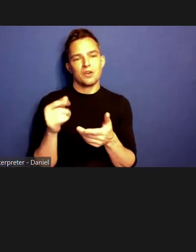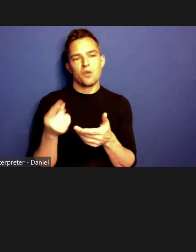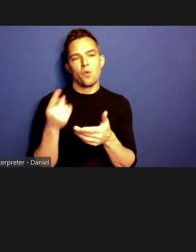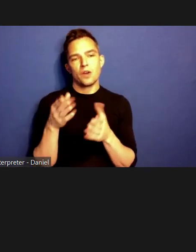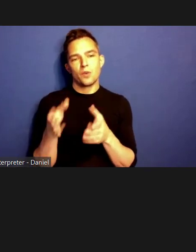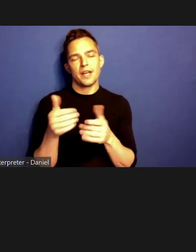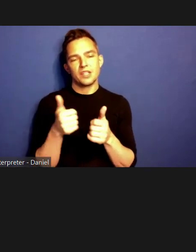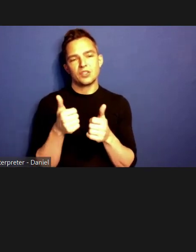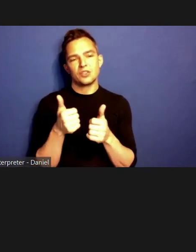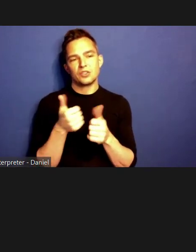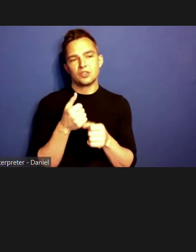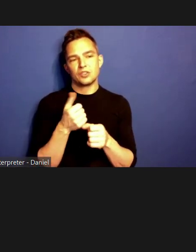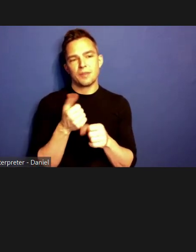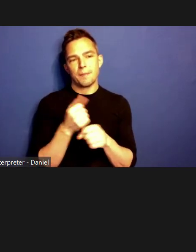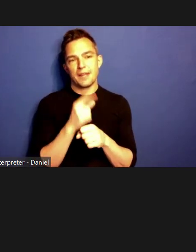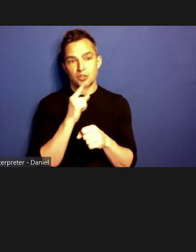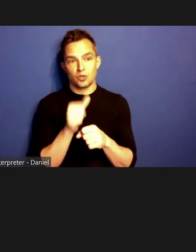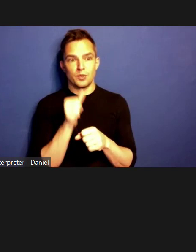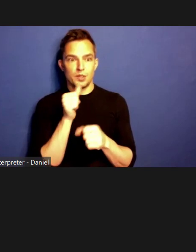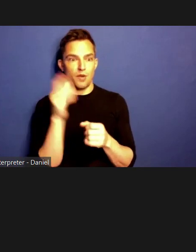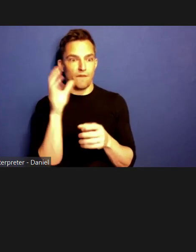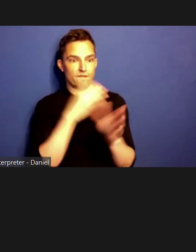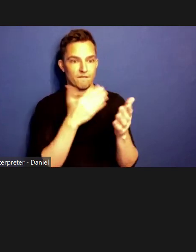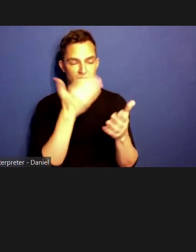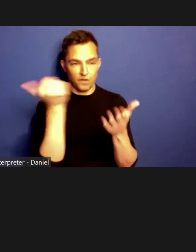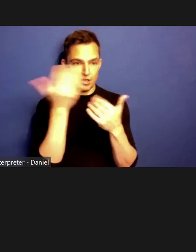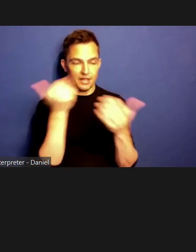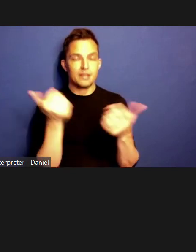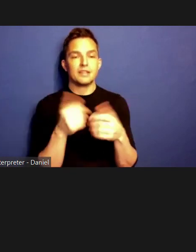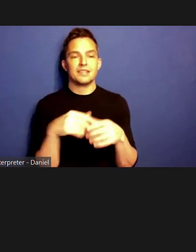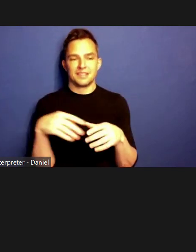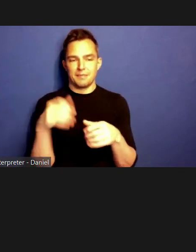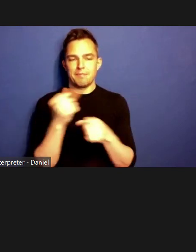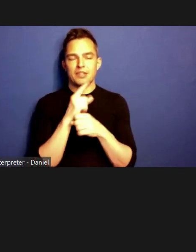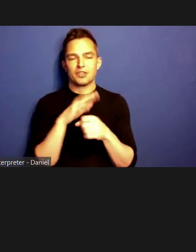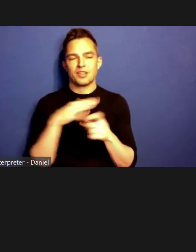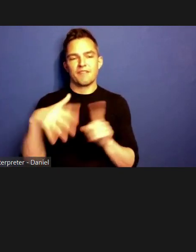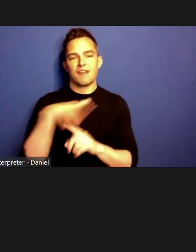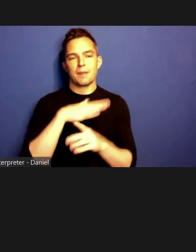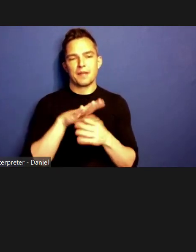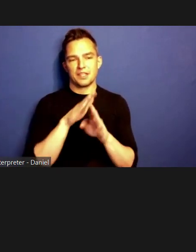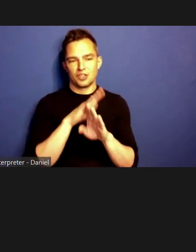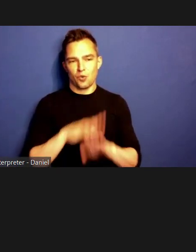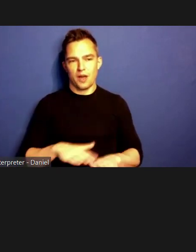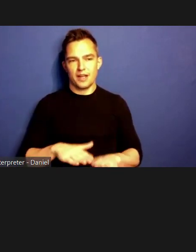With Pure Tone screening, we can't screen just in their classrooms where children are playing.